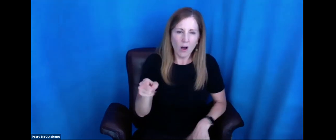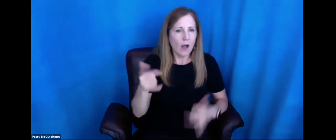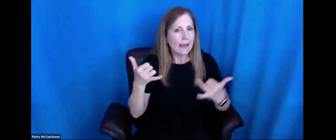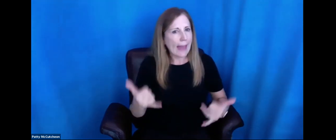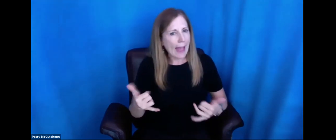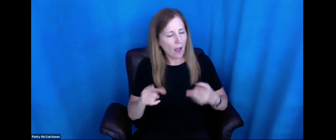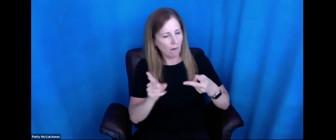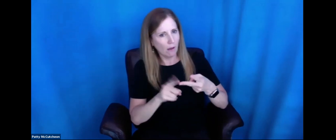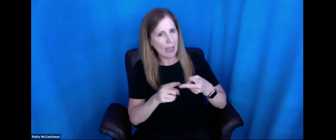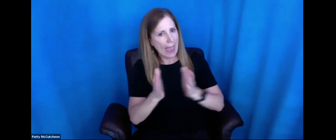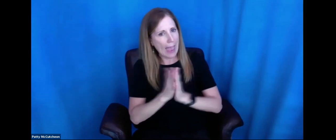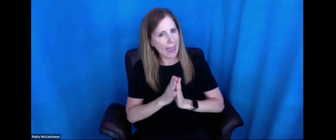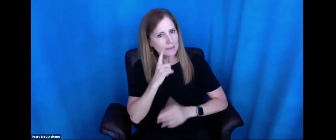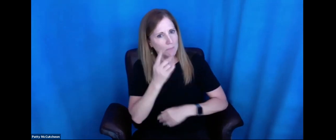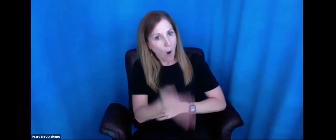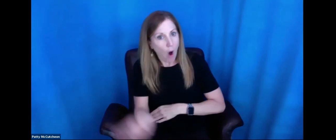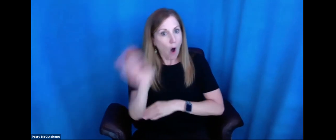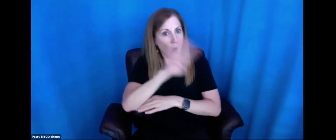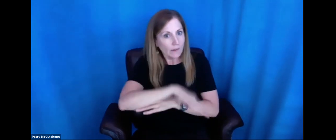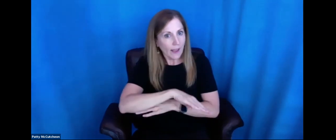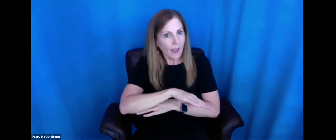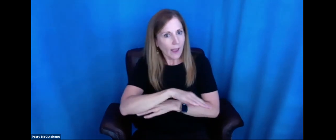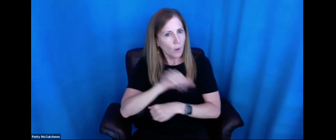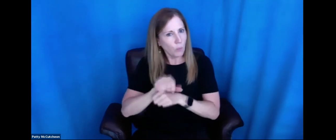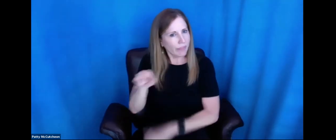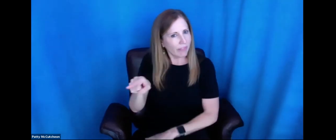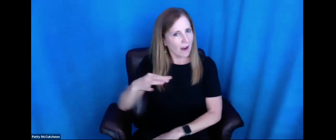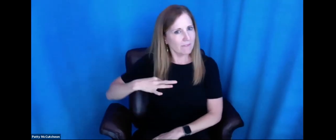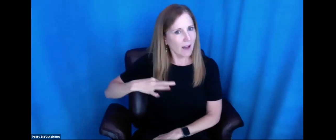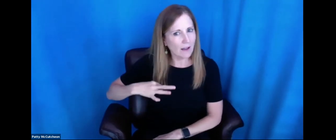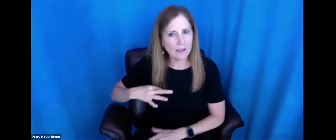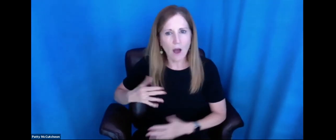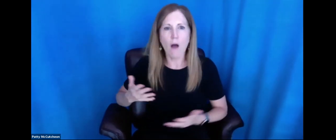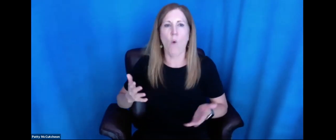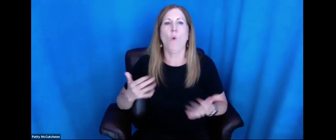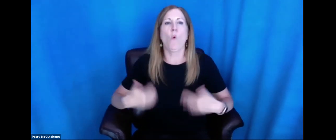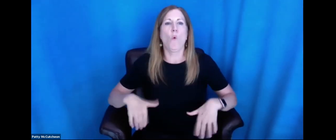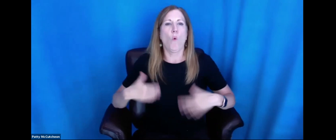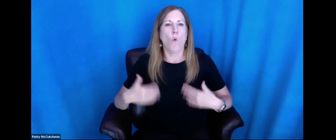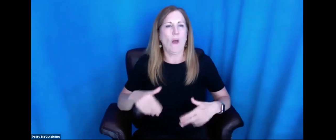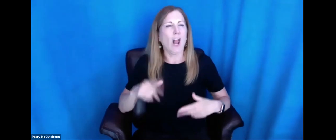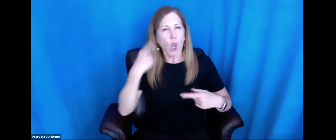my entire day on Election Day in the polling place as an election judge. So I understand how that can look, but the fact is,